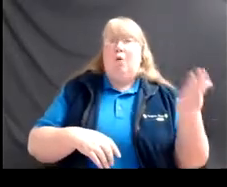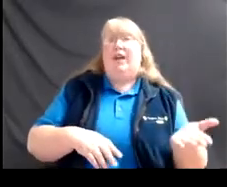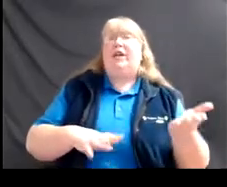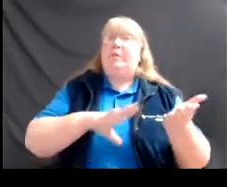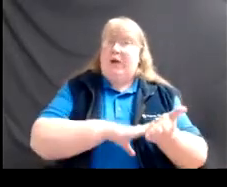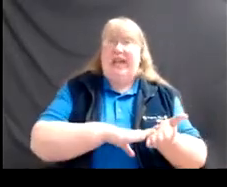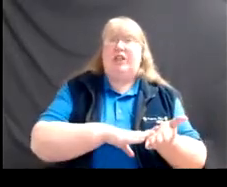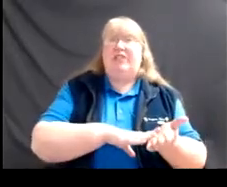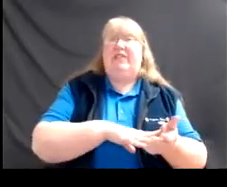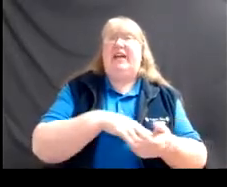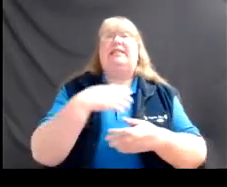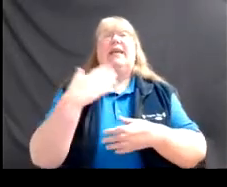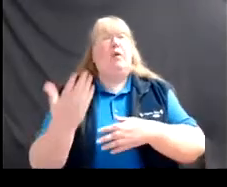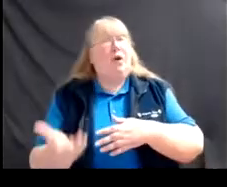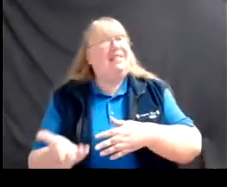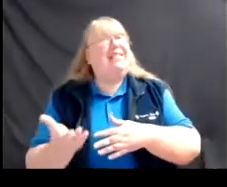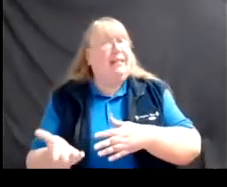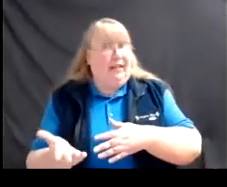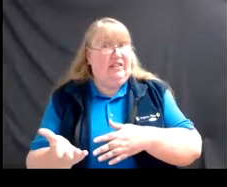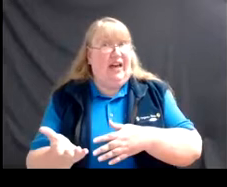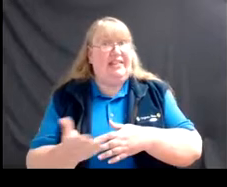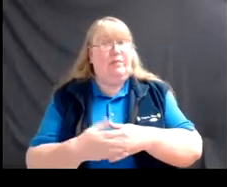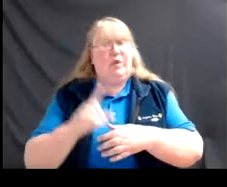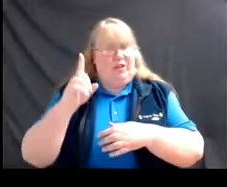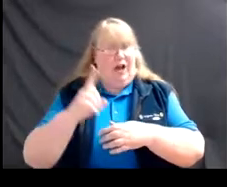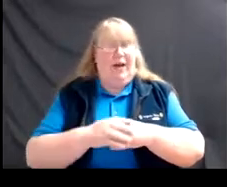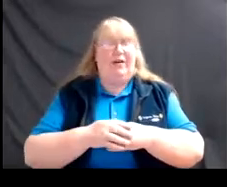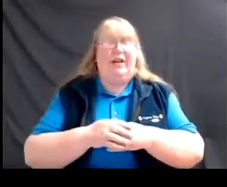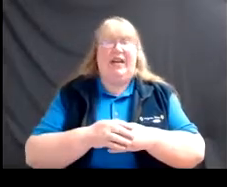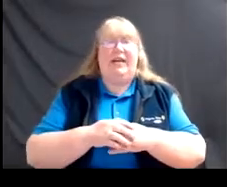one communications device and one signaling device, which we will talk about in a minute.